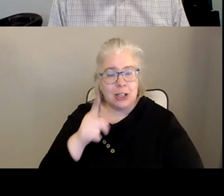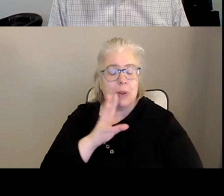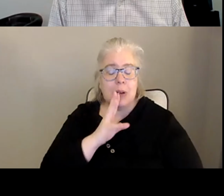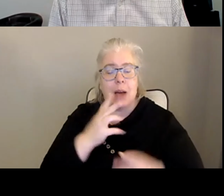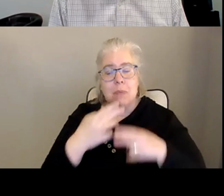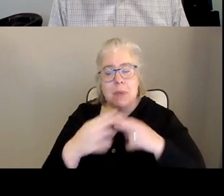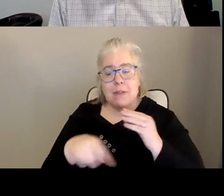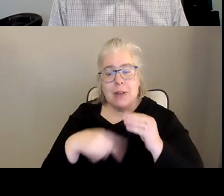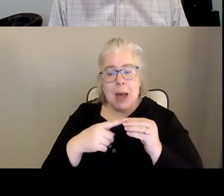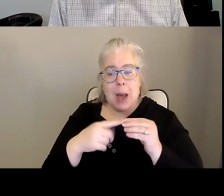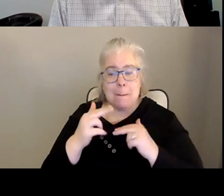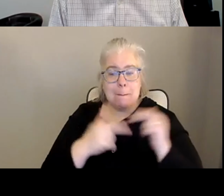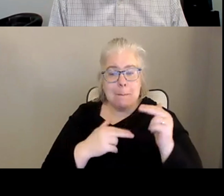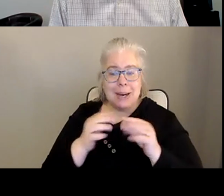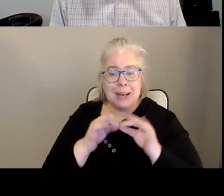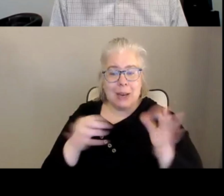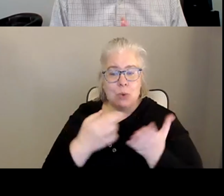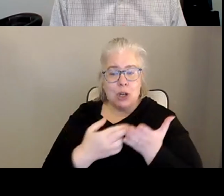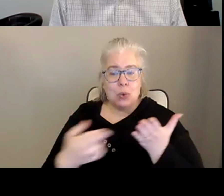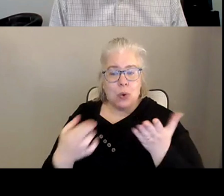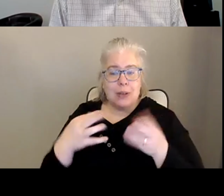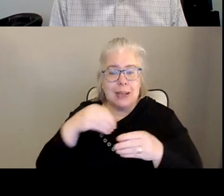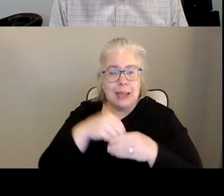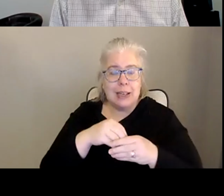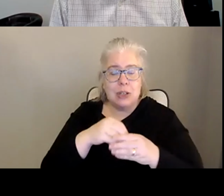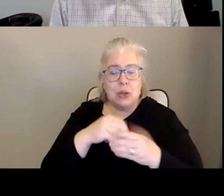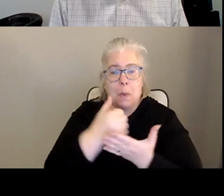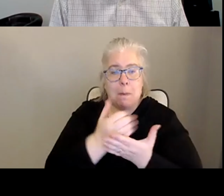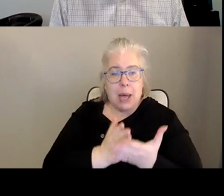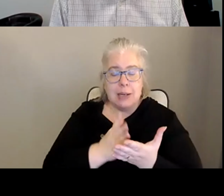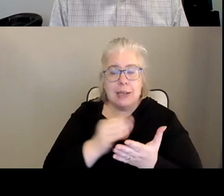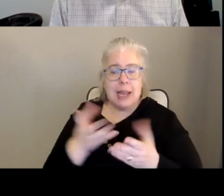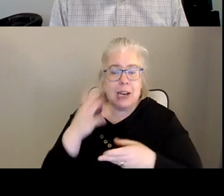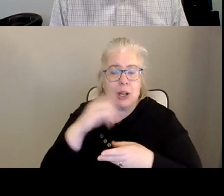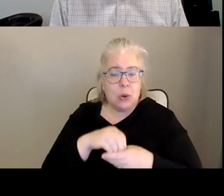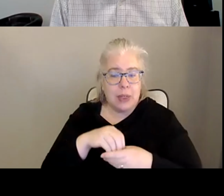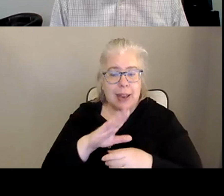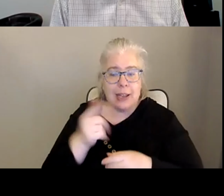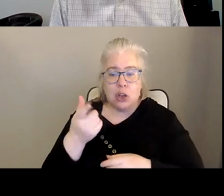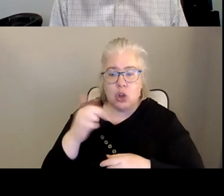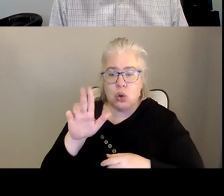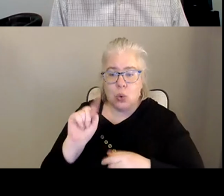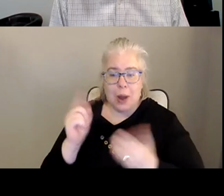about building language resources into department budgets. And including them in grant proposals.